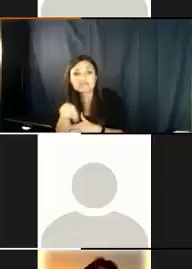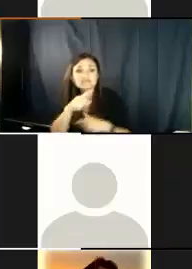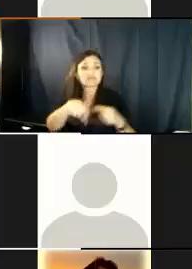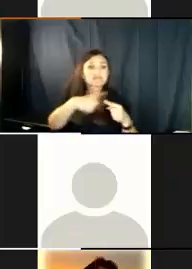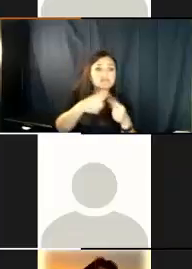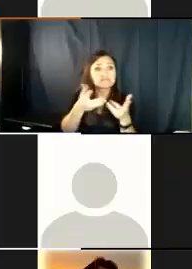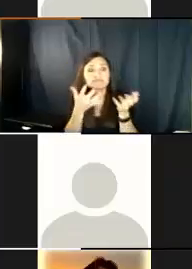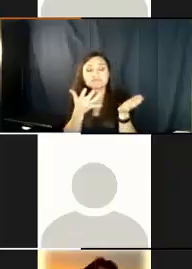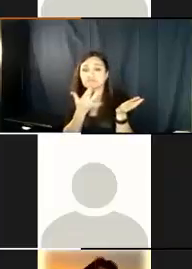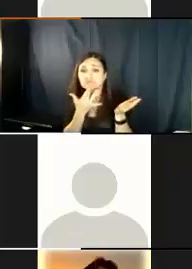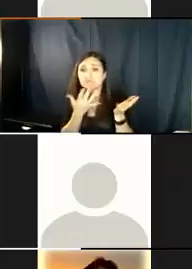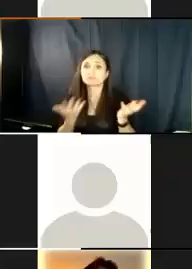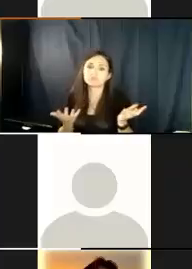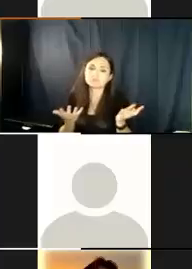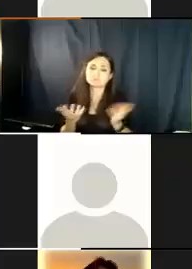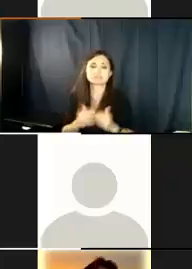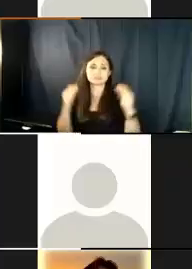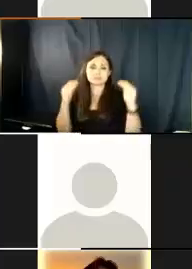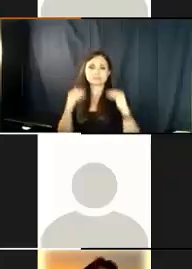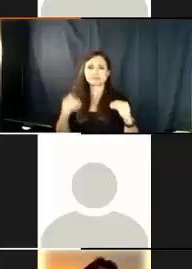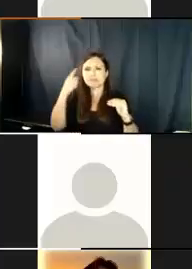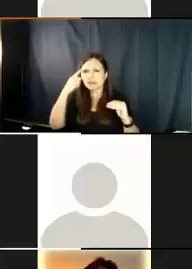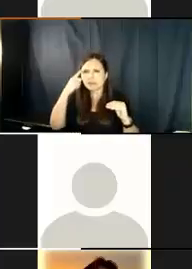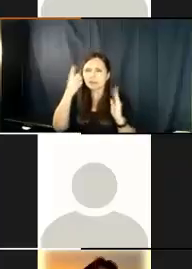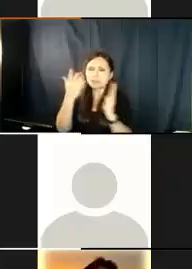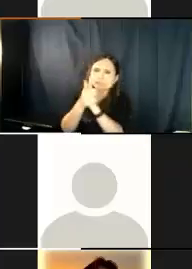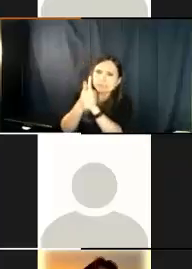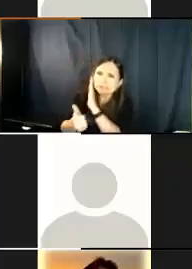We have to think about what skills a learner needs.